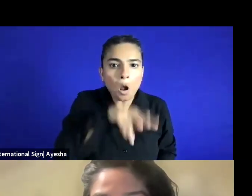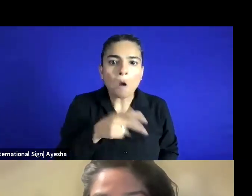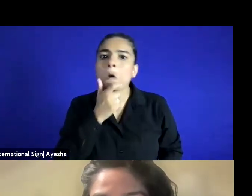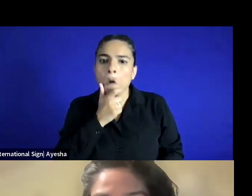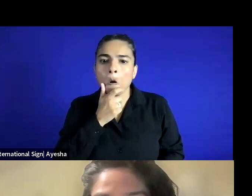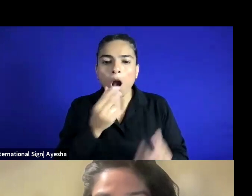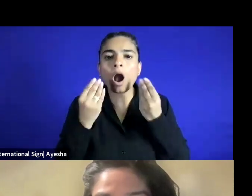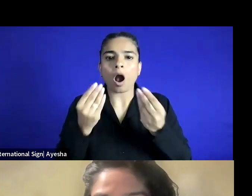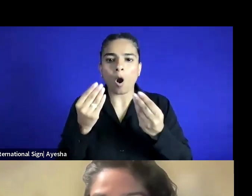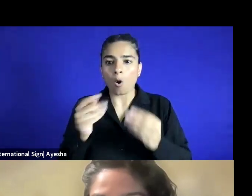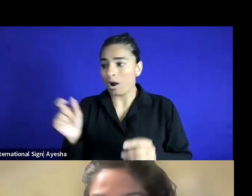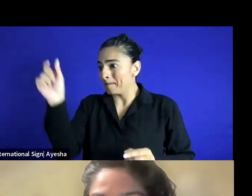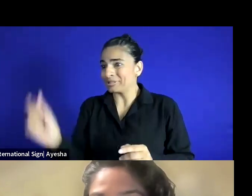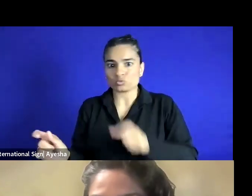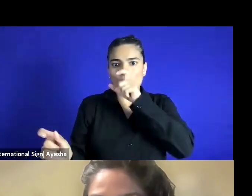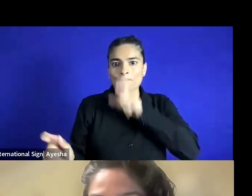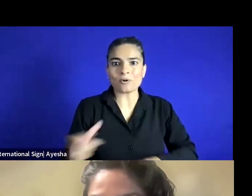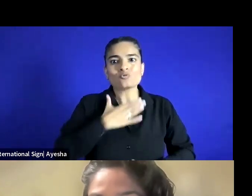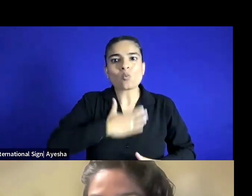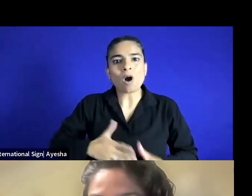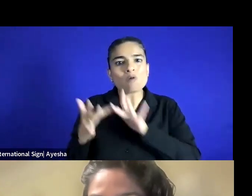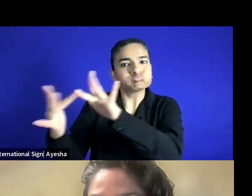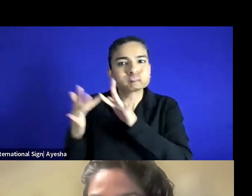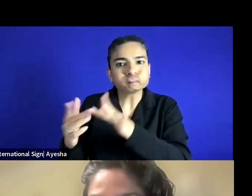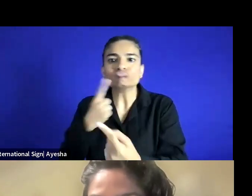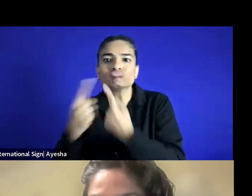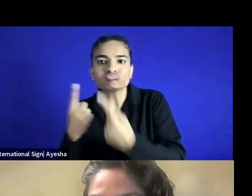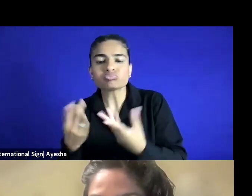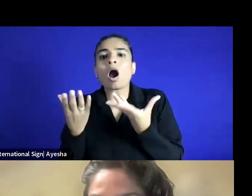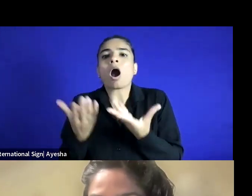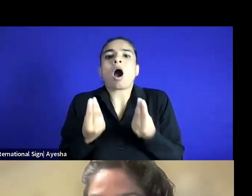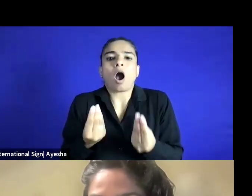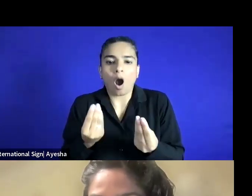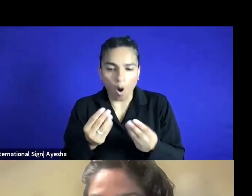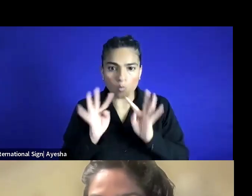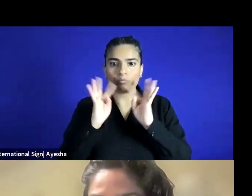as at today, though also caveat is that, we are still uploading, some sessions.